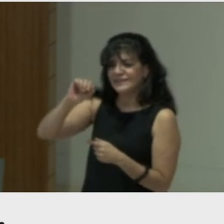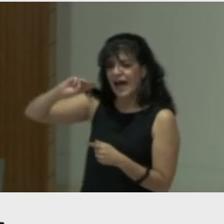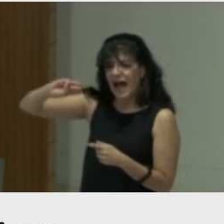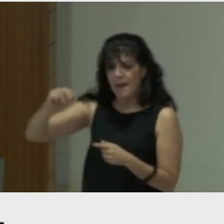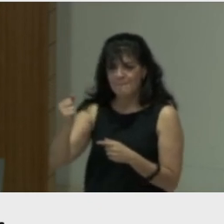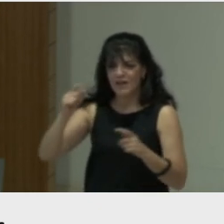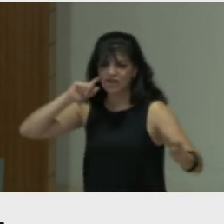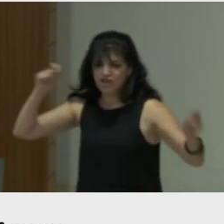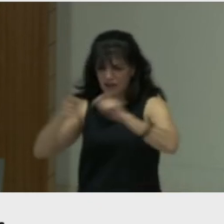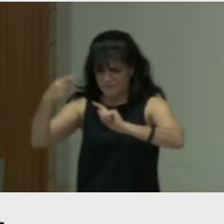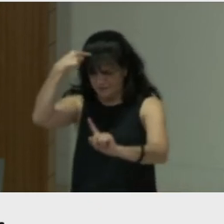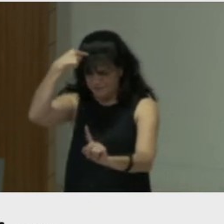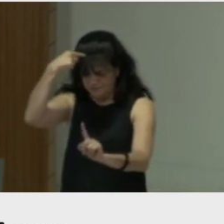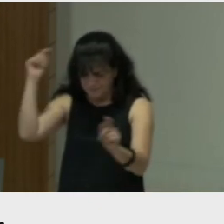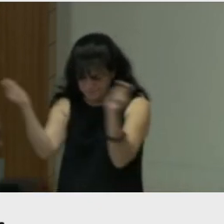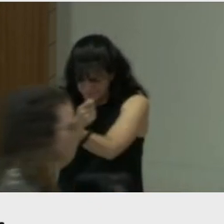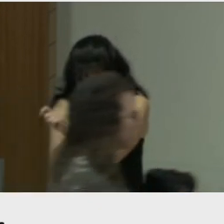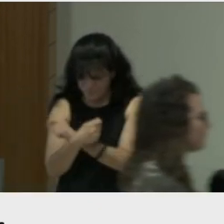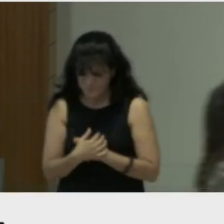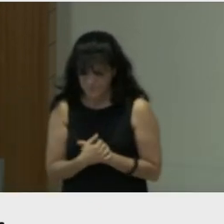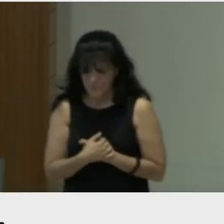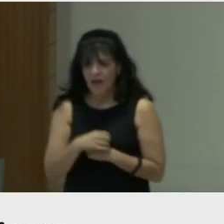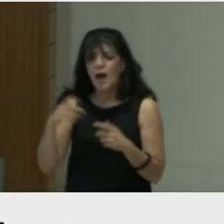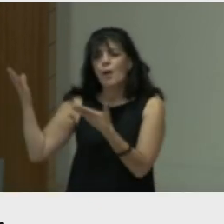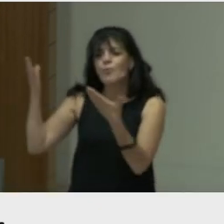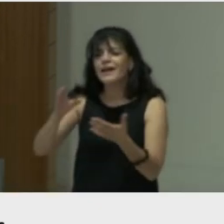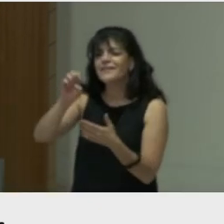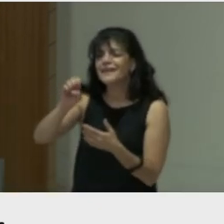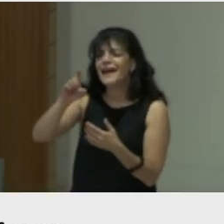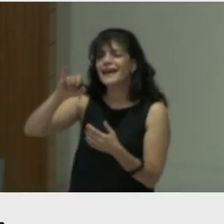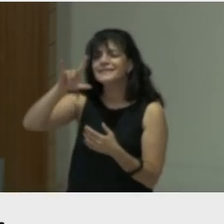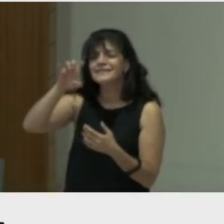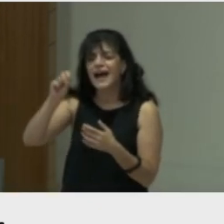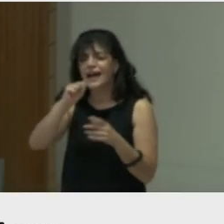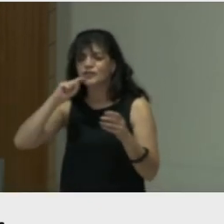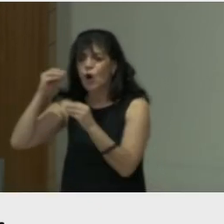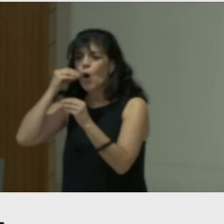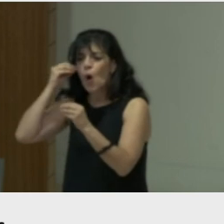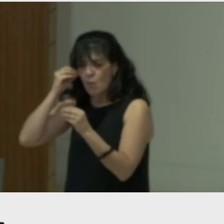So let's think about bringing the exiles home. As Francis famously commented,